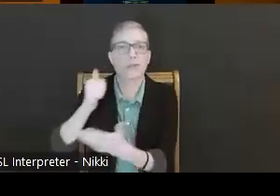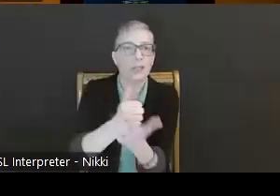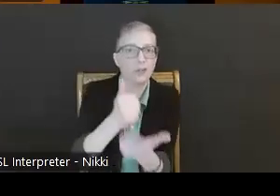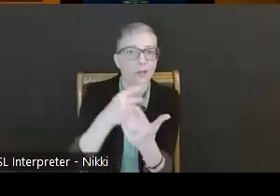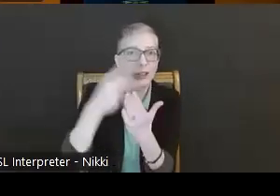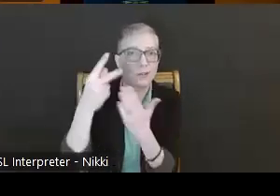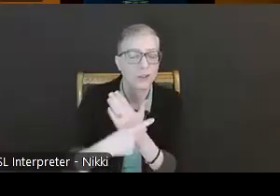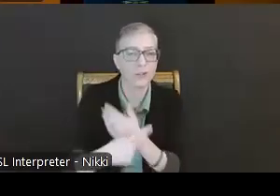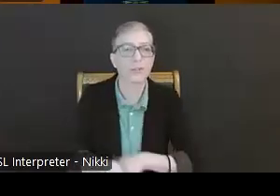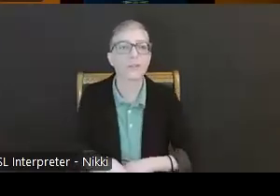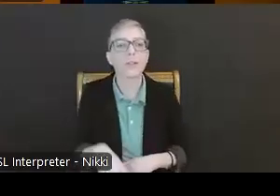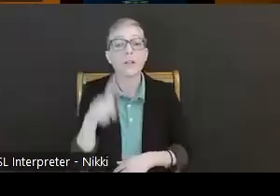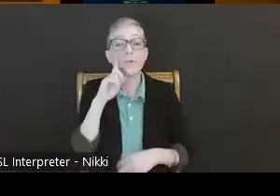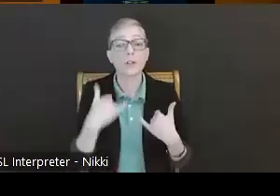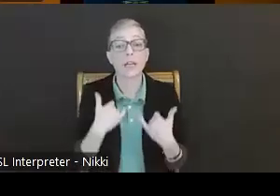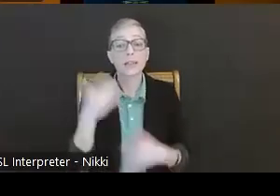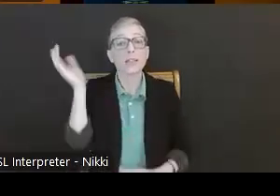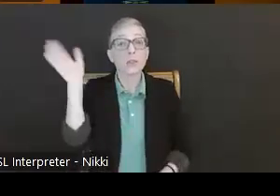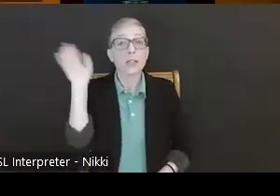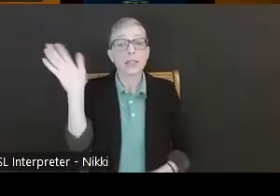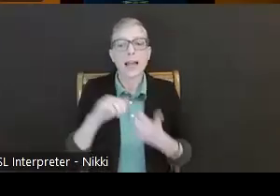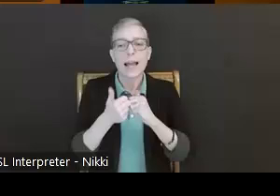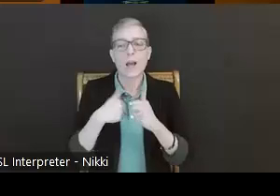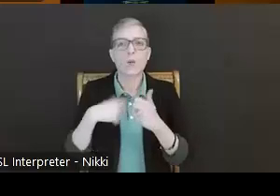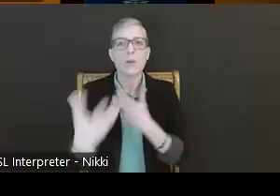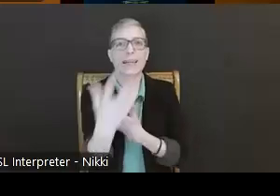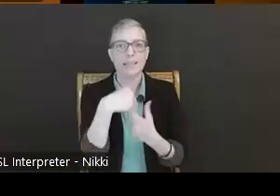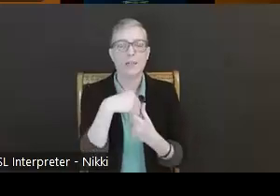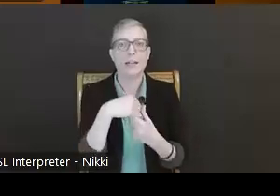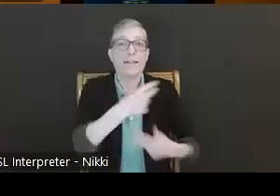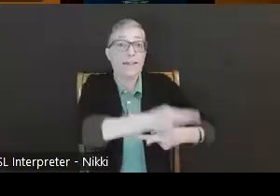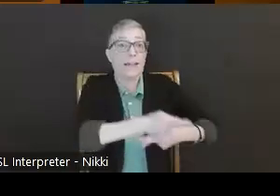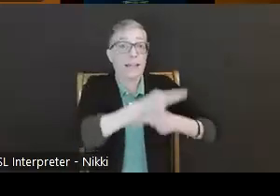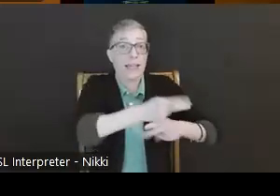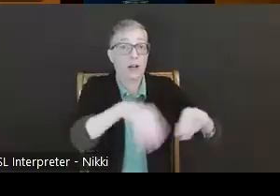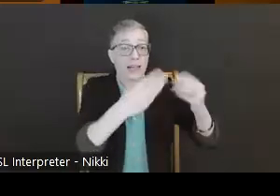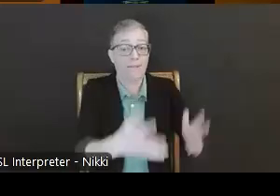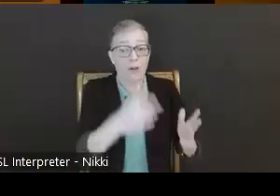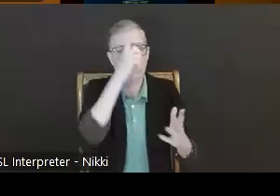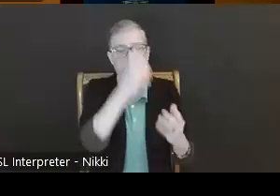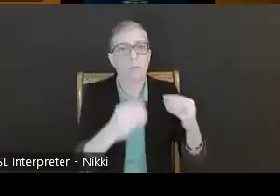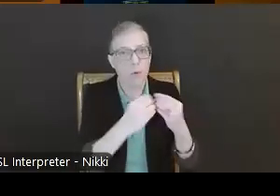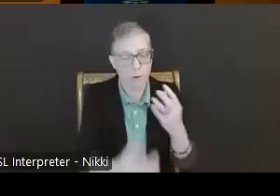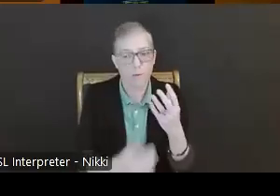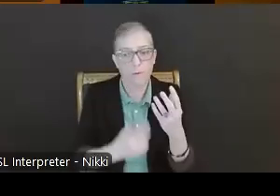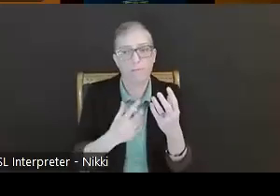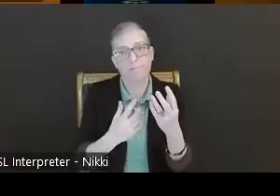thinking about how we integrate the caregiver more into support of care and cancer so as a